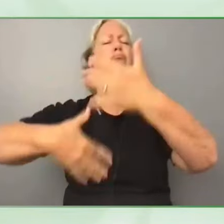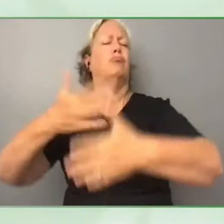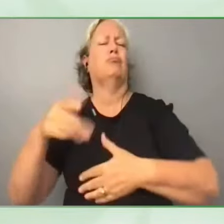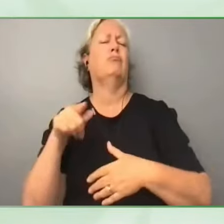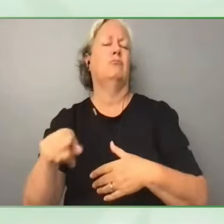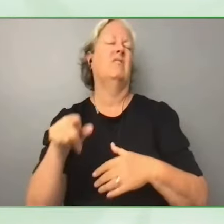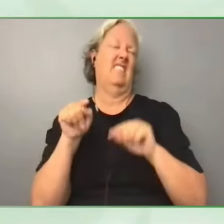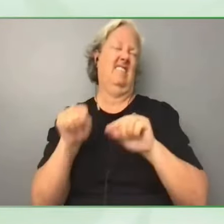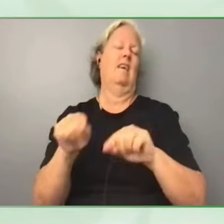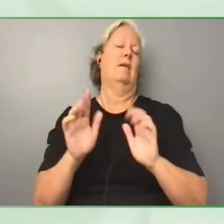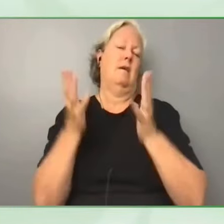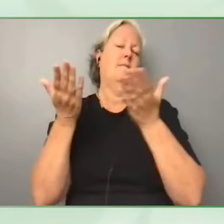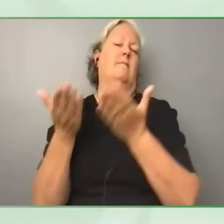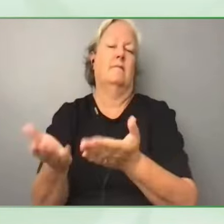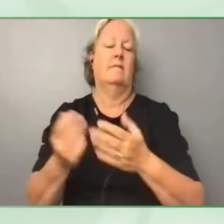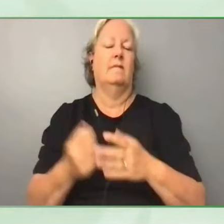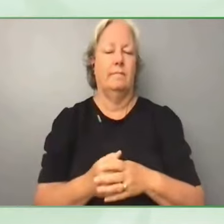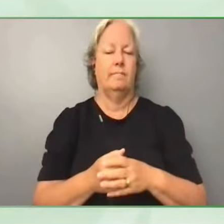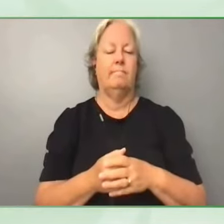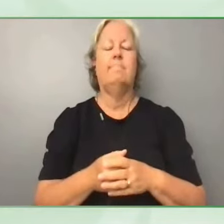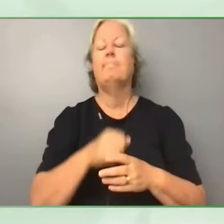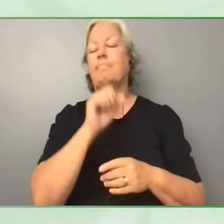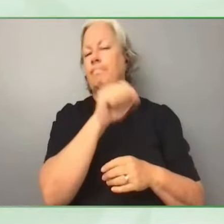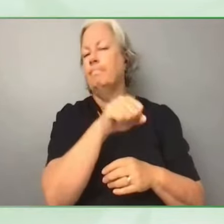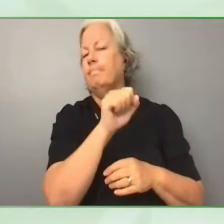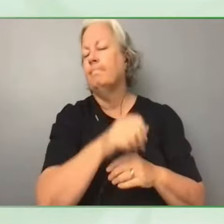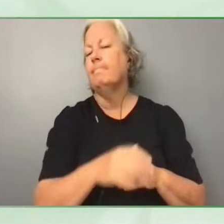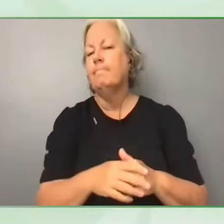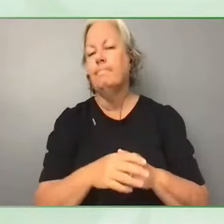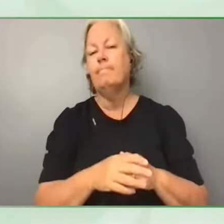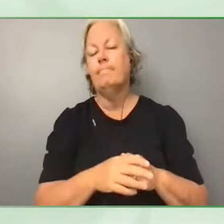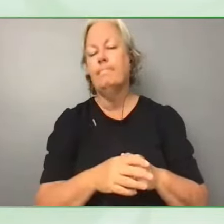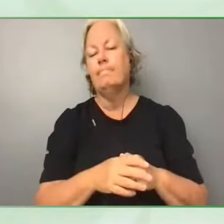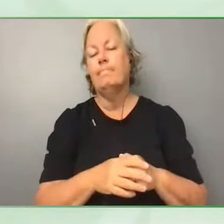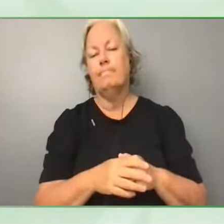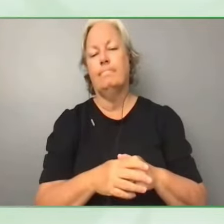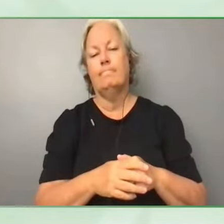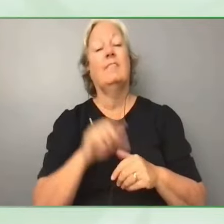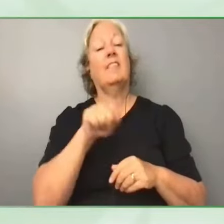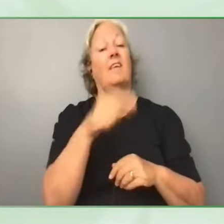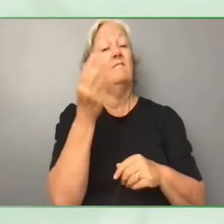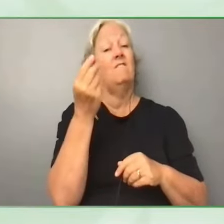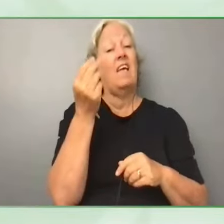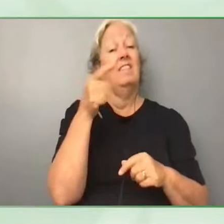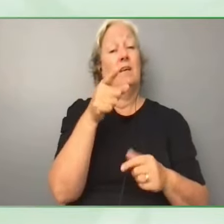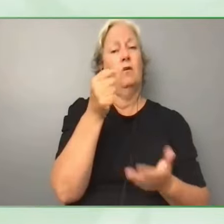This is also about stopping the final and going in the wrong direction of course.